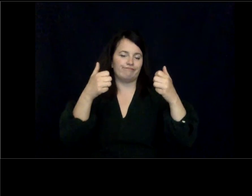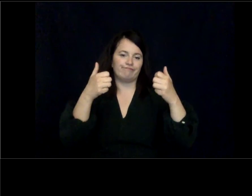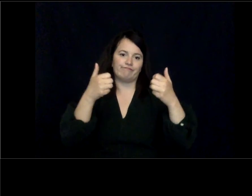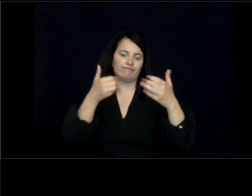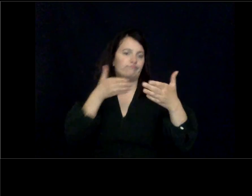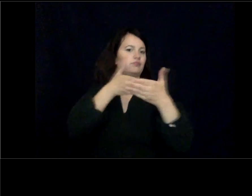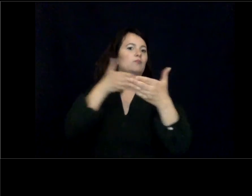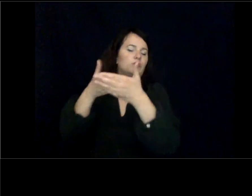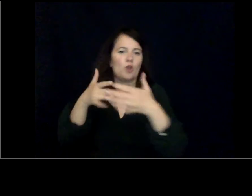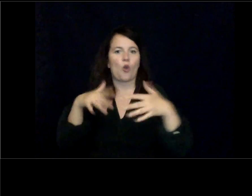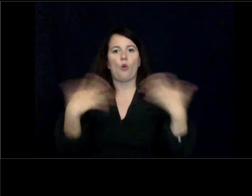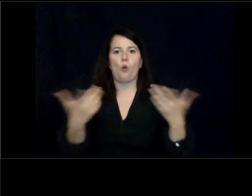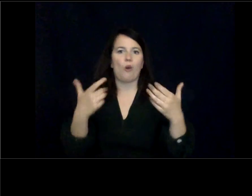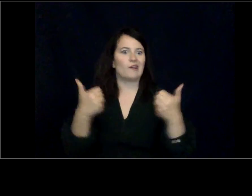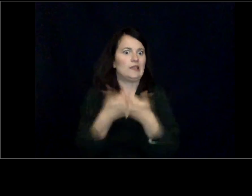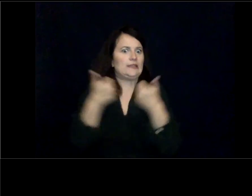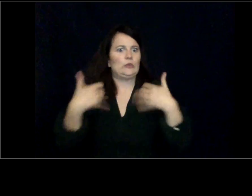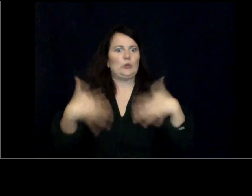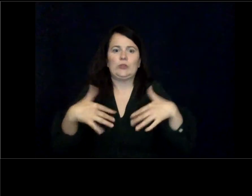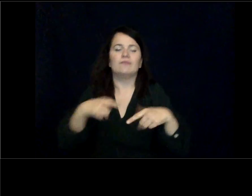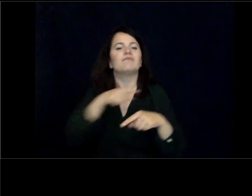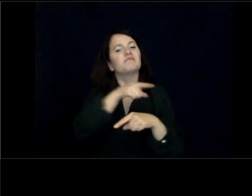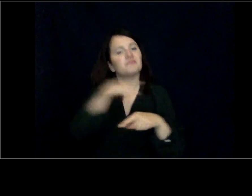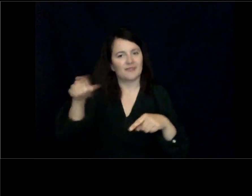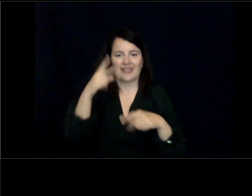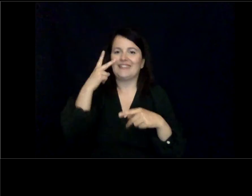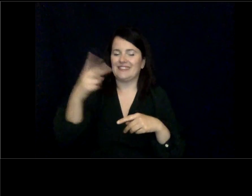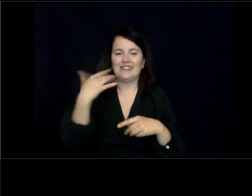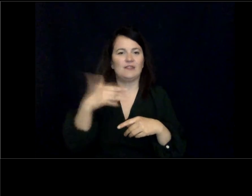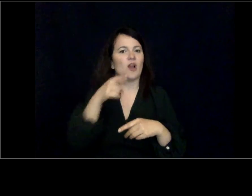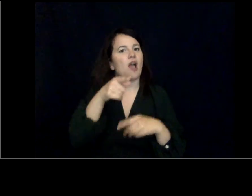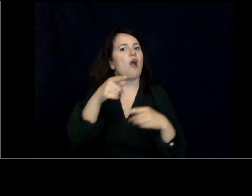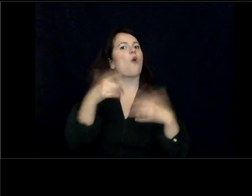I think it's an example of dialogue between institutions and stakeholders.